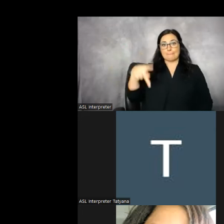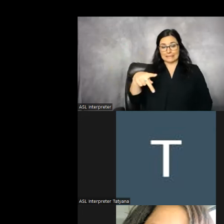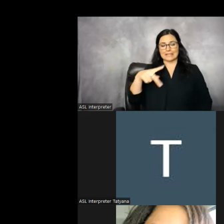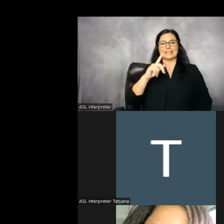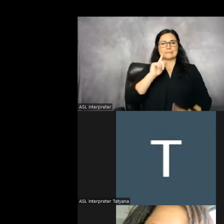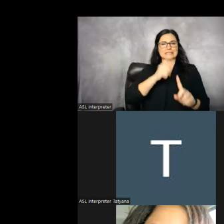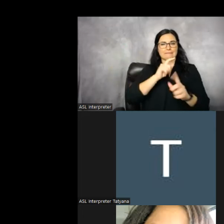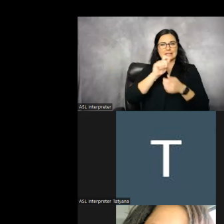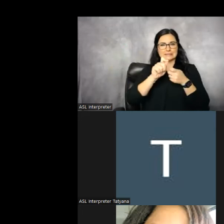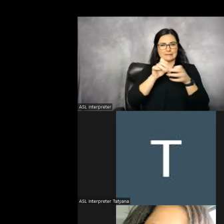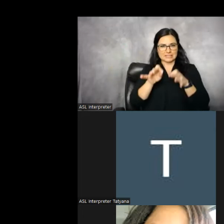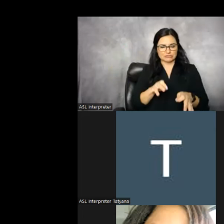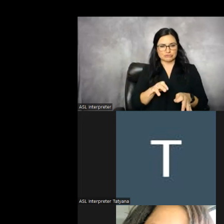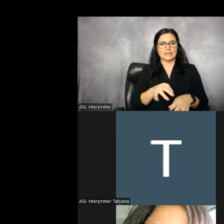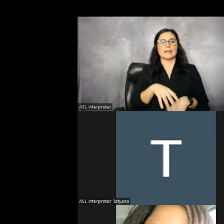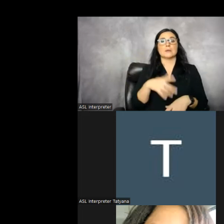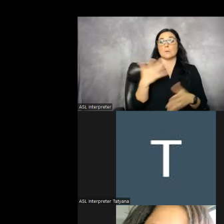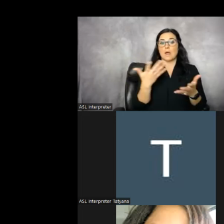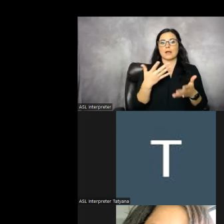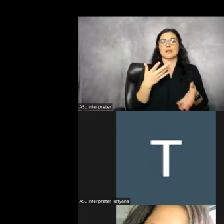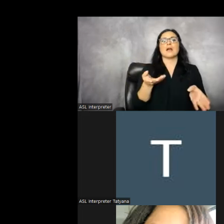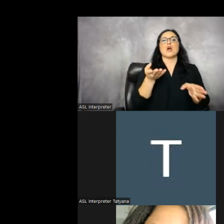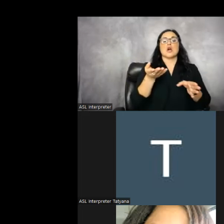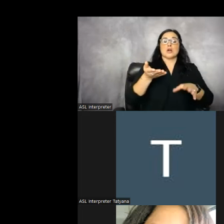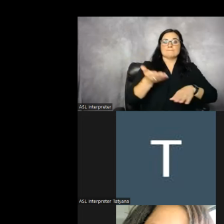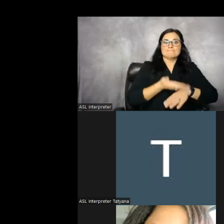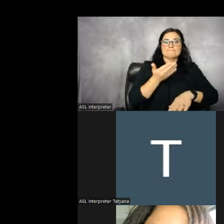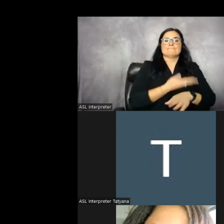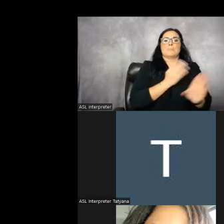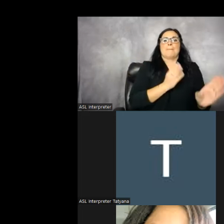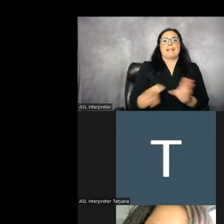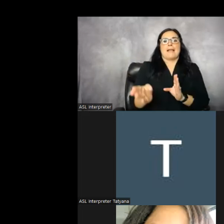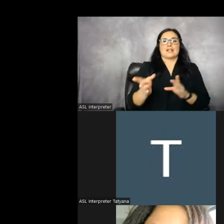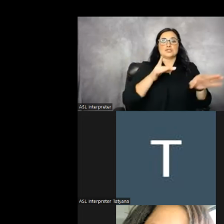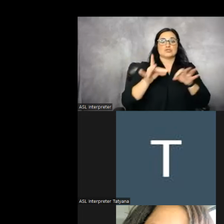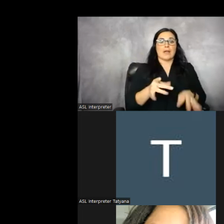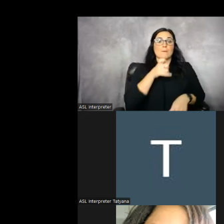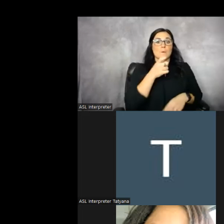which is a proactive plan that describes how users with disabilities who are otherwise unable